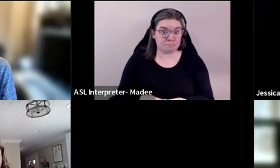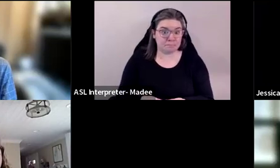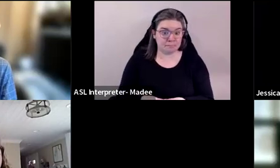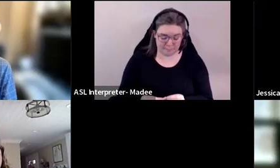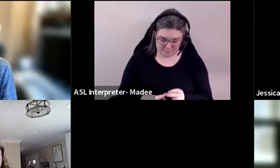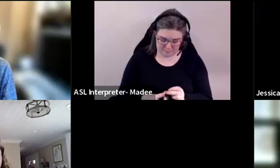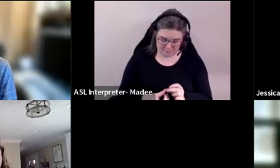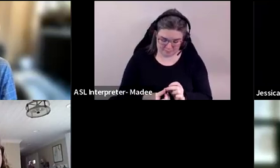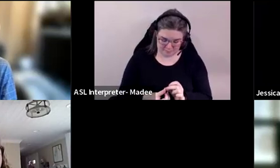Don Dew: Absolutely.